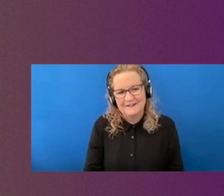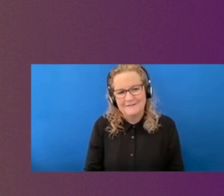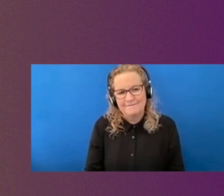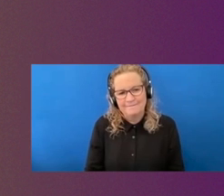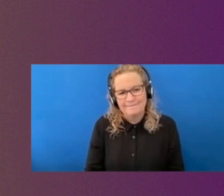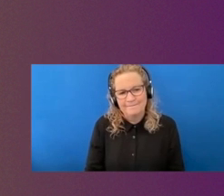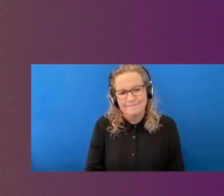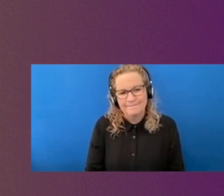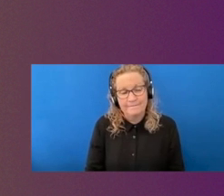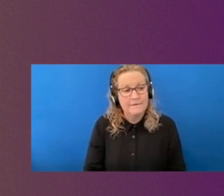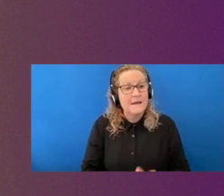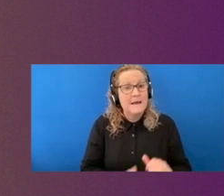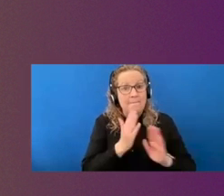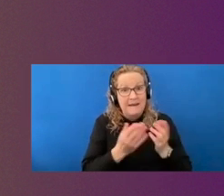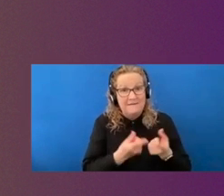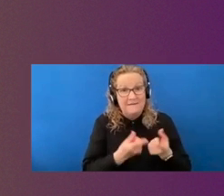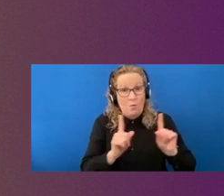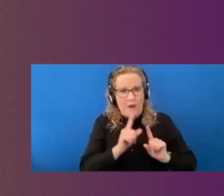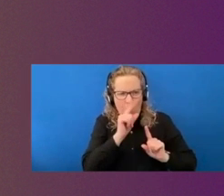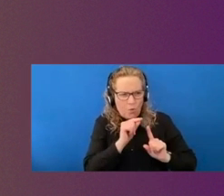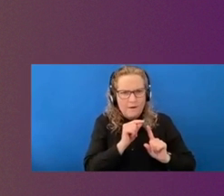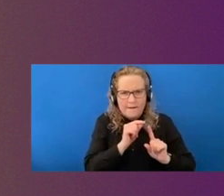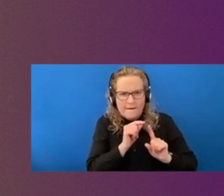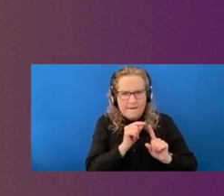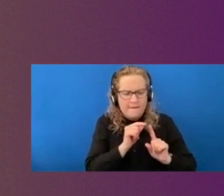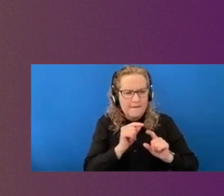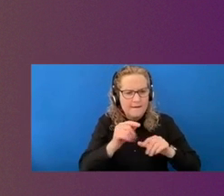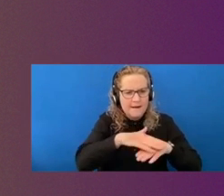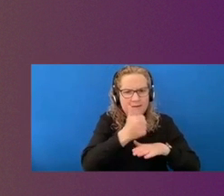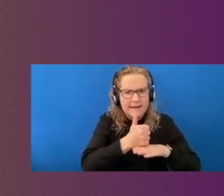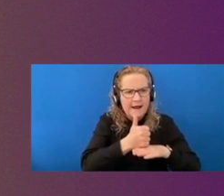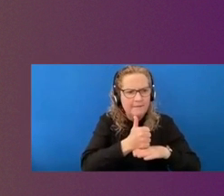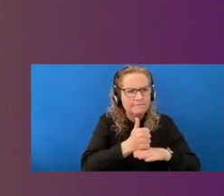you know we were able to put in other measures and that we don't exclude anybody or really